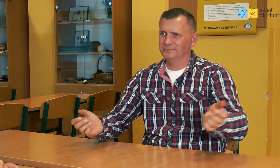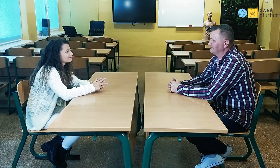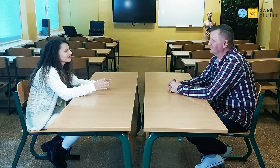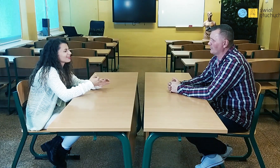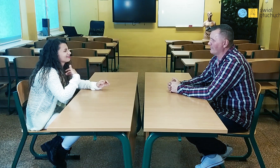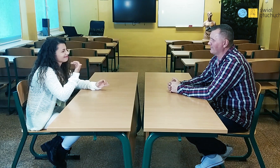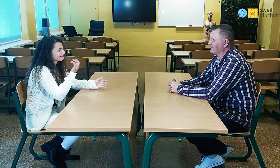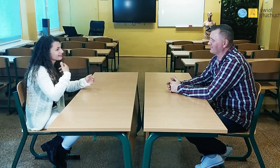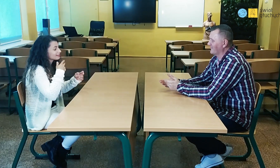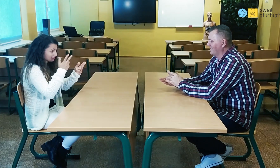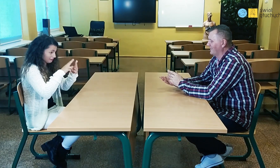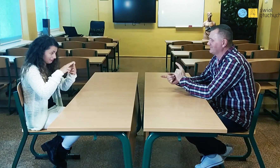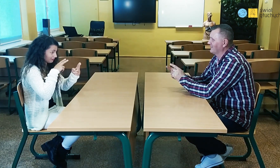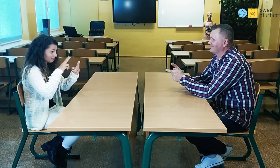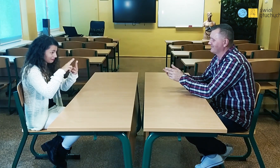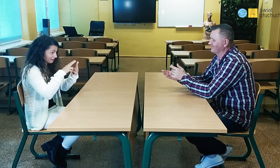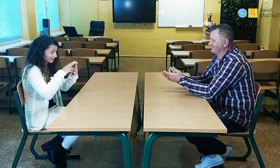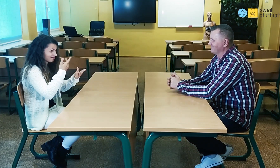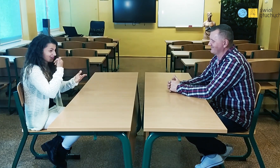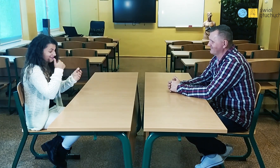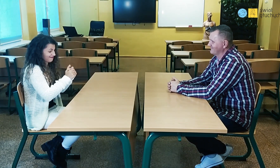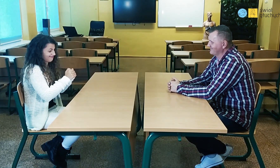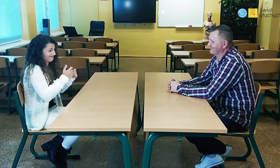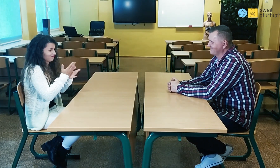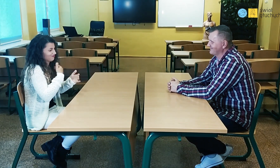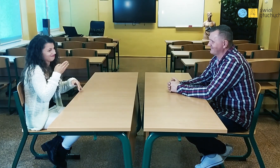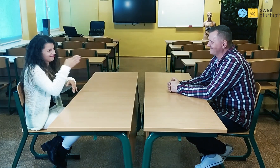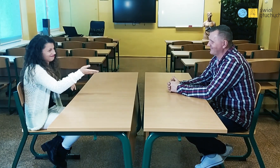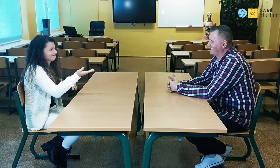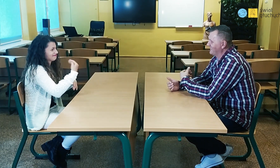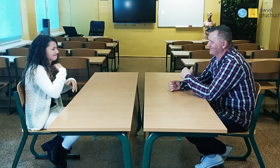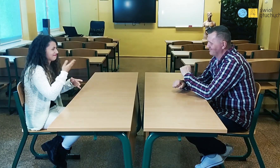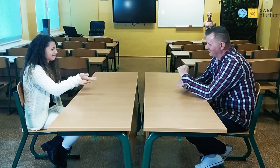We write to each other and make plans over the phone, deciding who will visit whom.